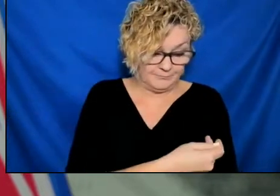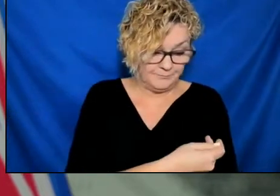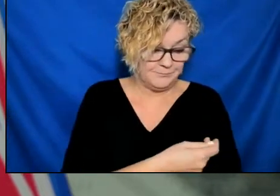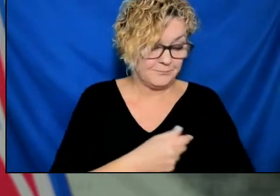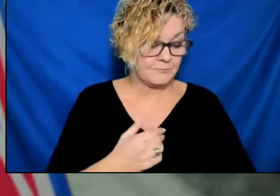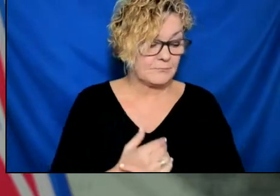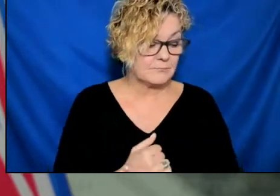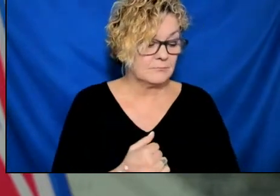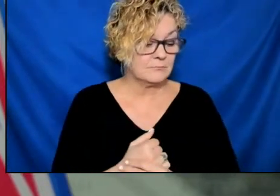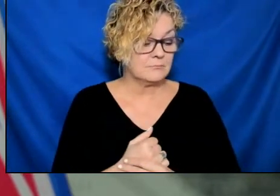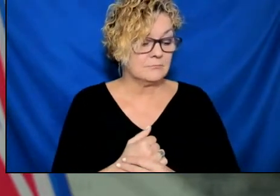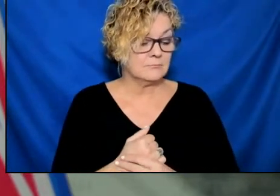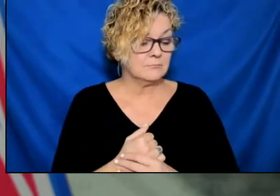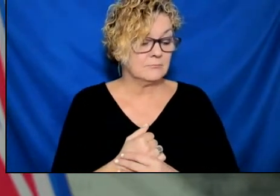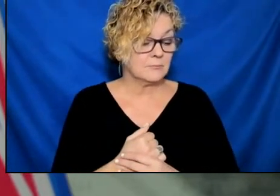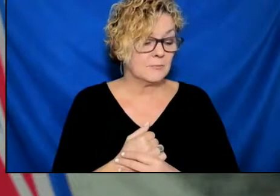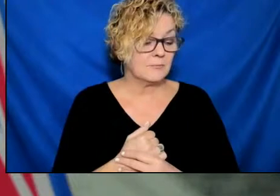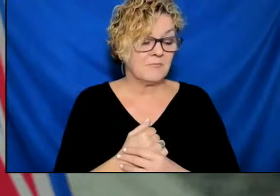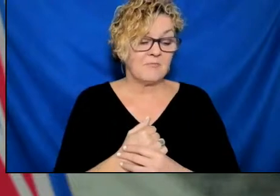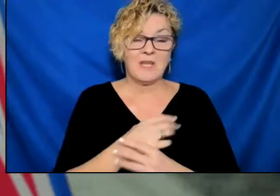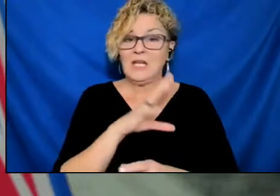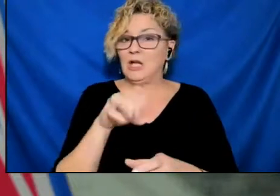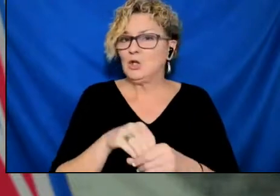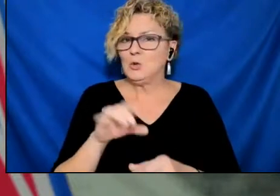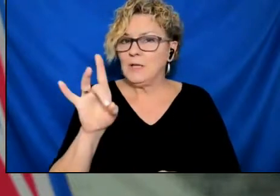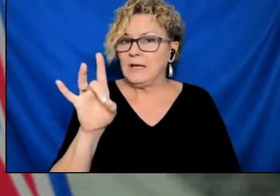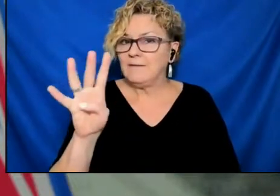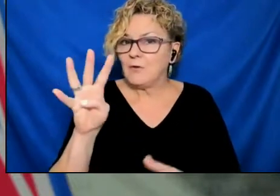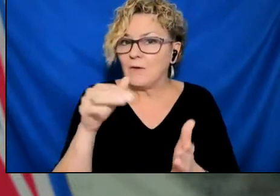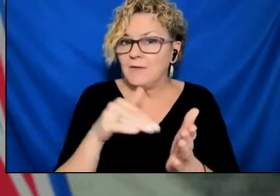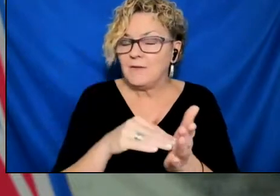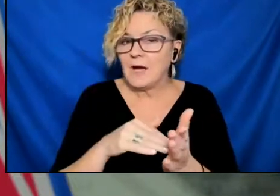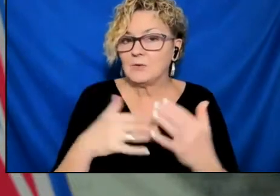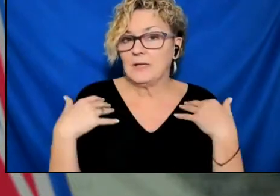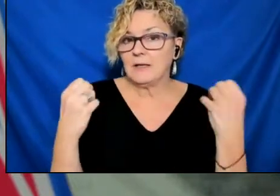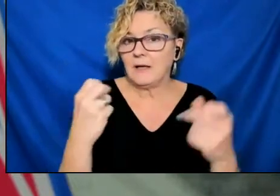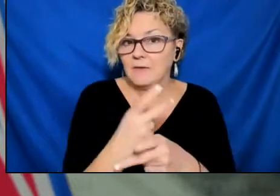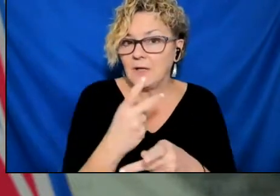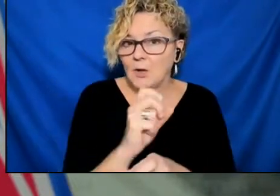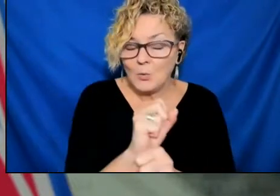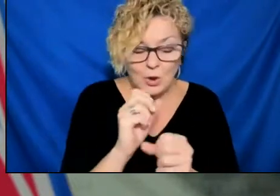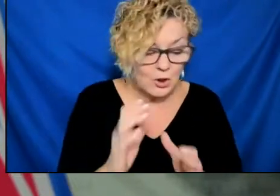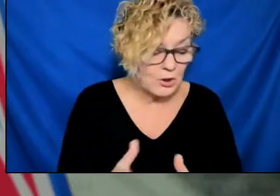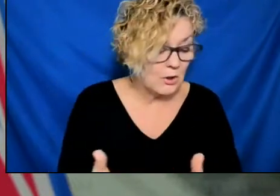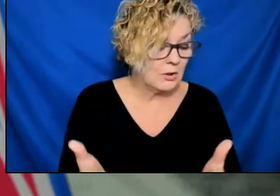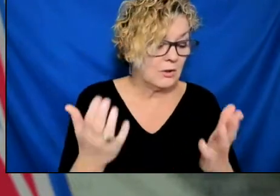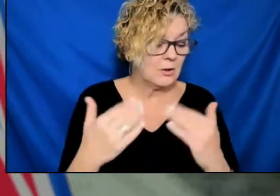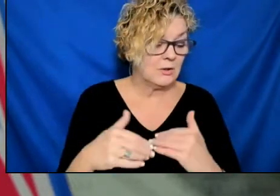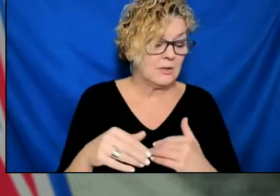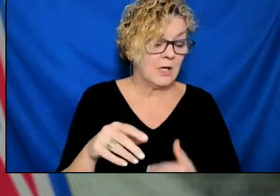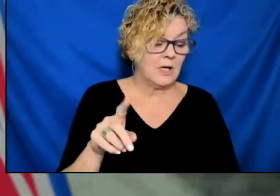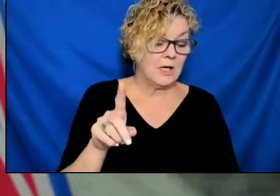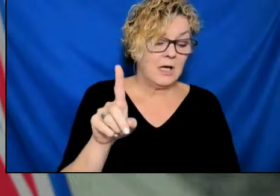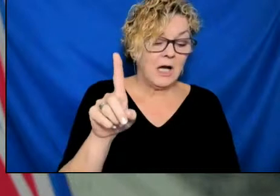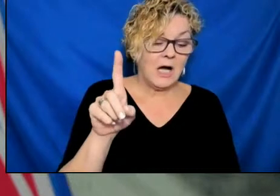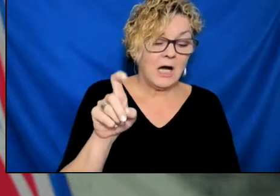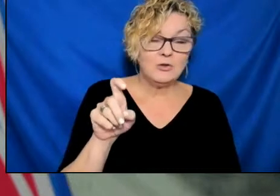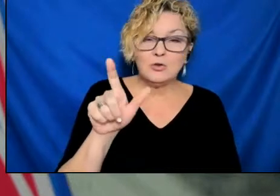above. That's 56% of the total.